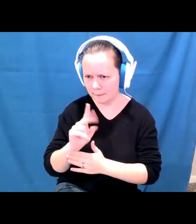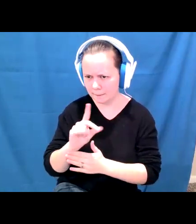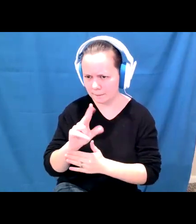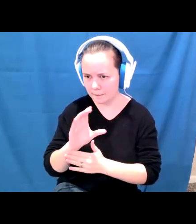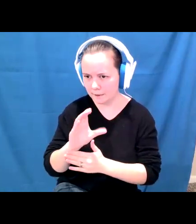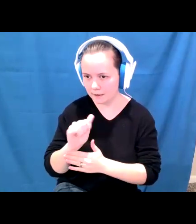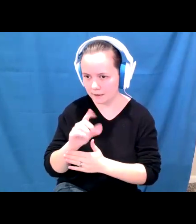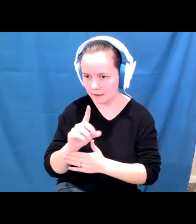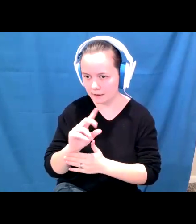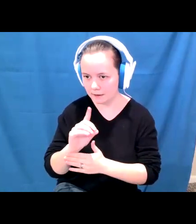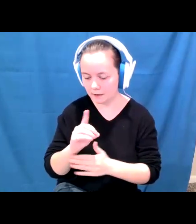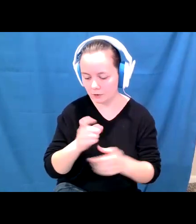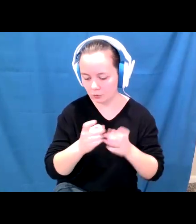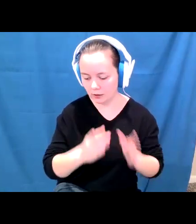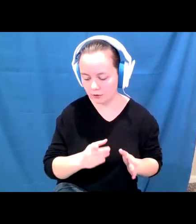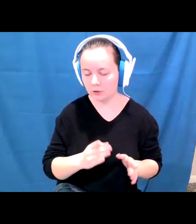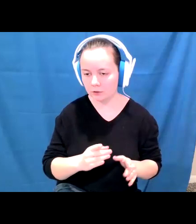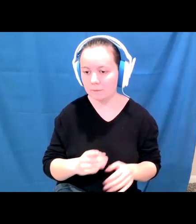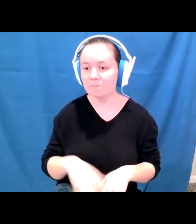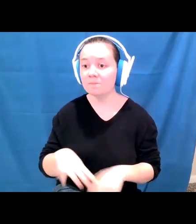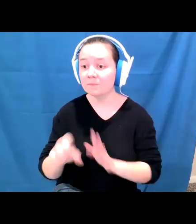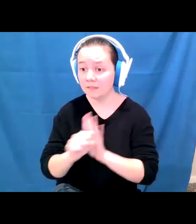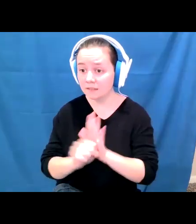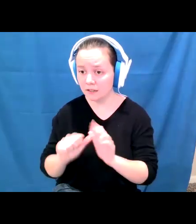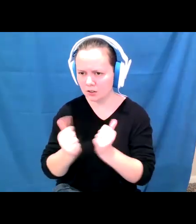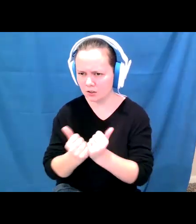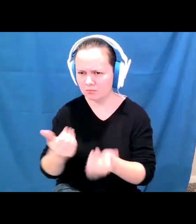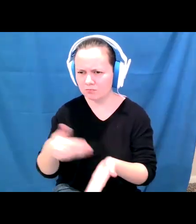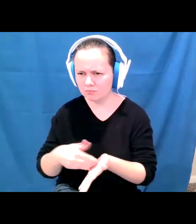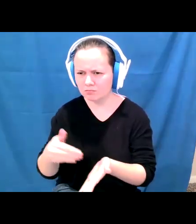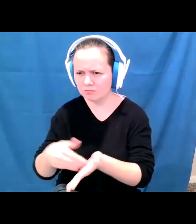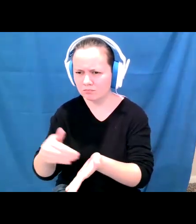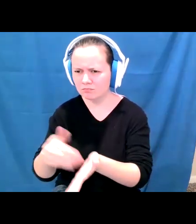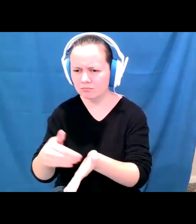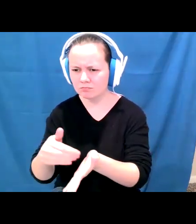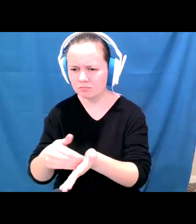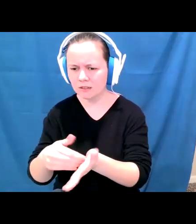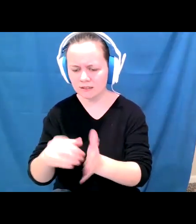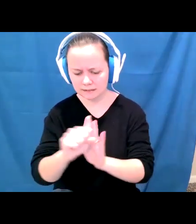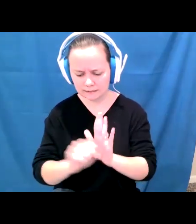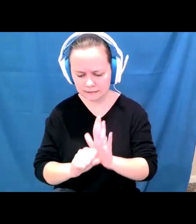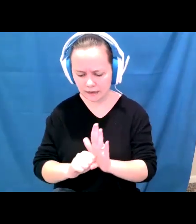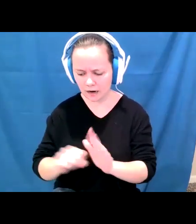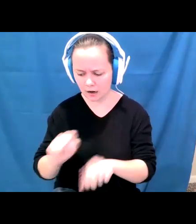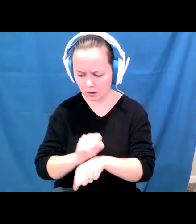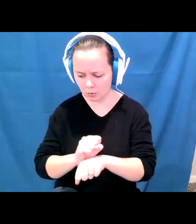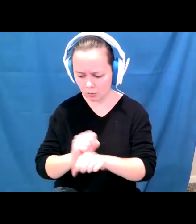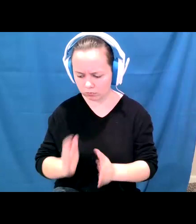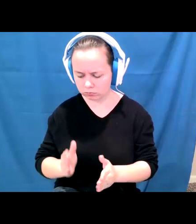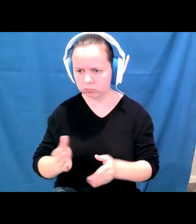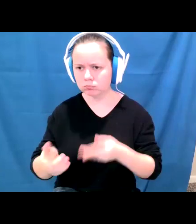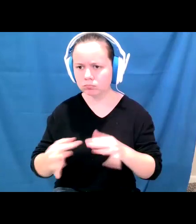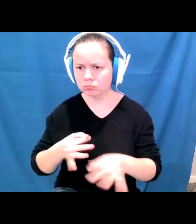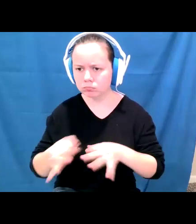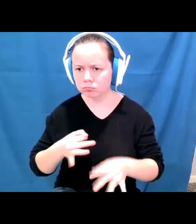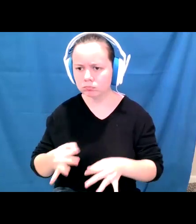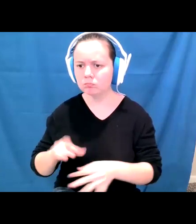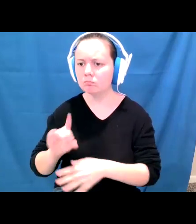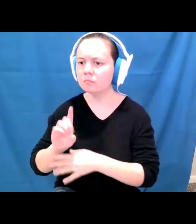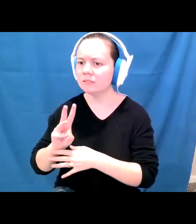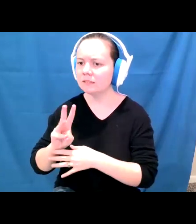These state associations have heard again and again and again from their states that DCW issues are top priority